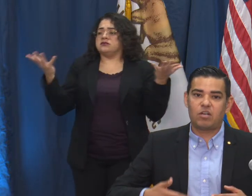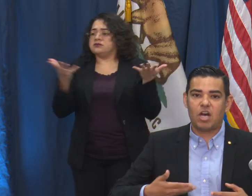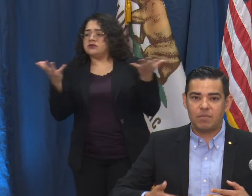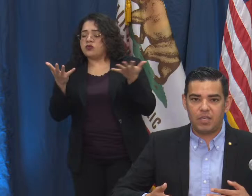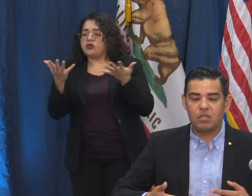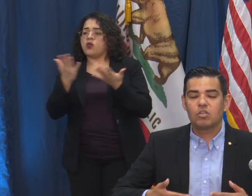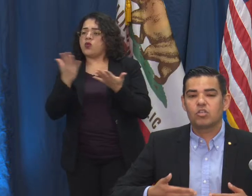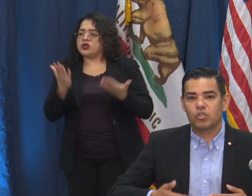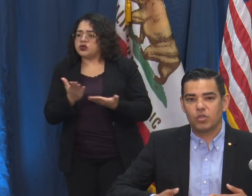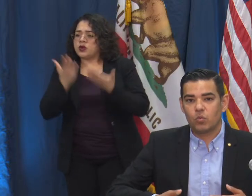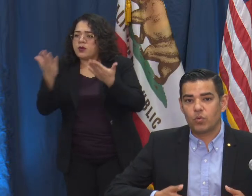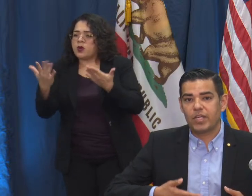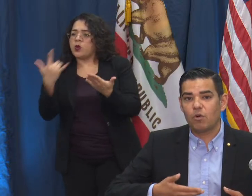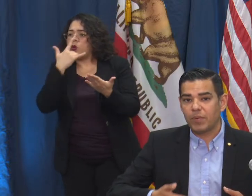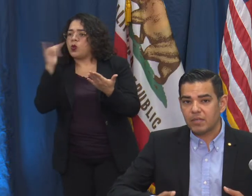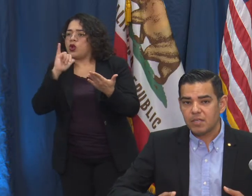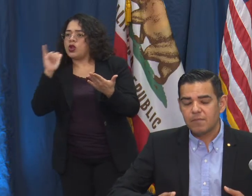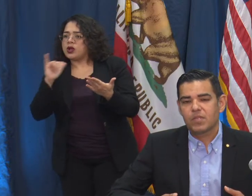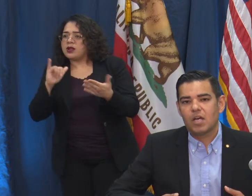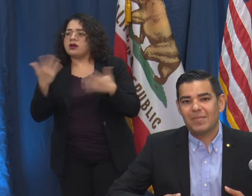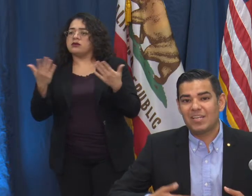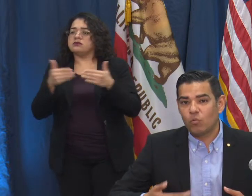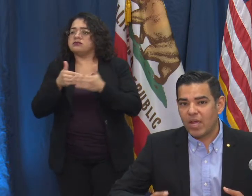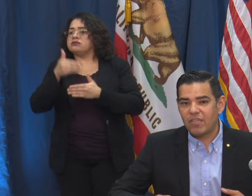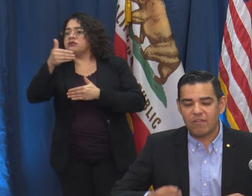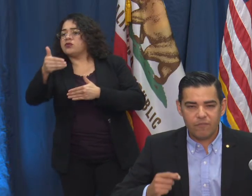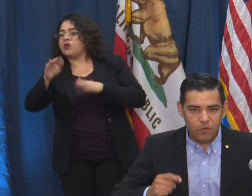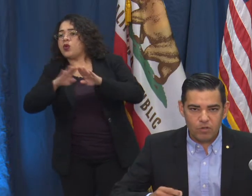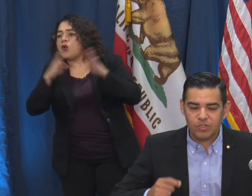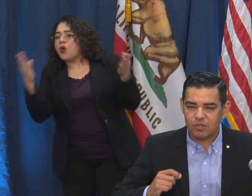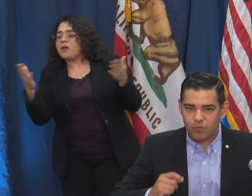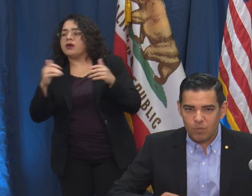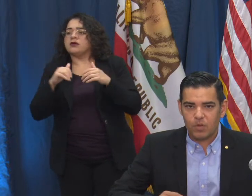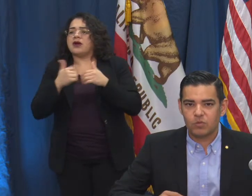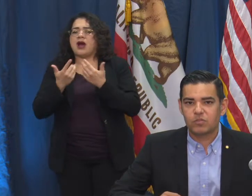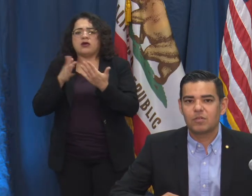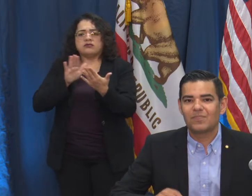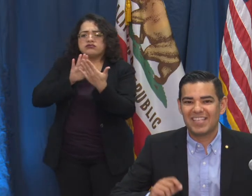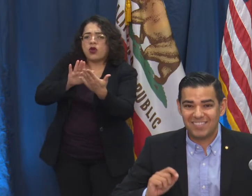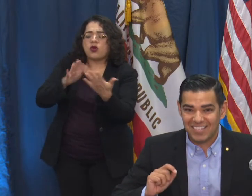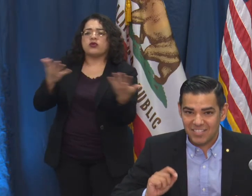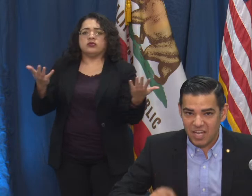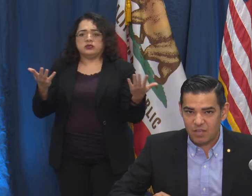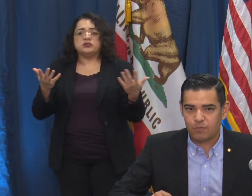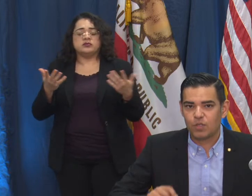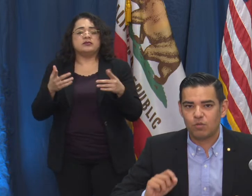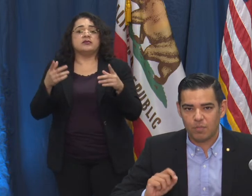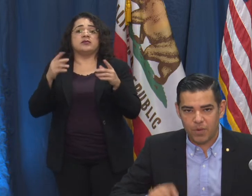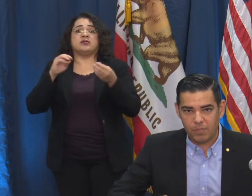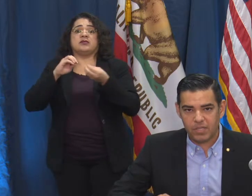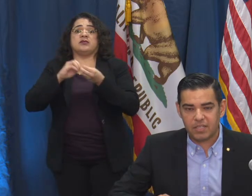economy should reopen in a way that first and foremost is safe to the public